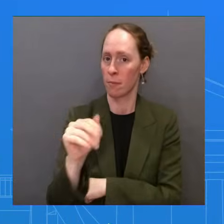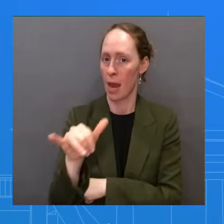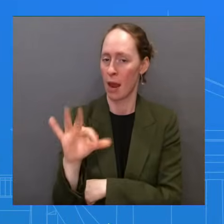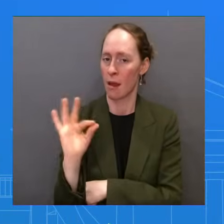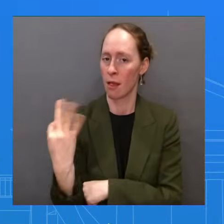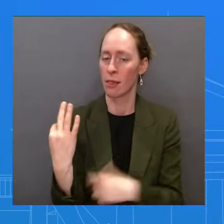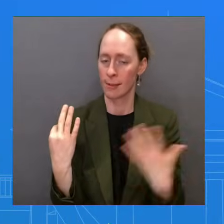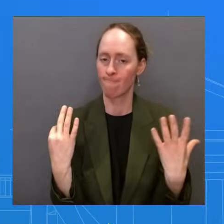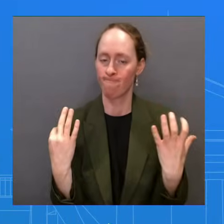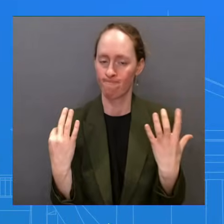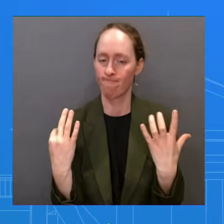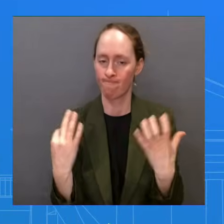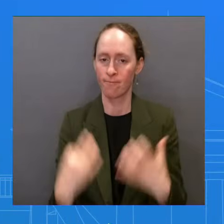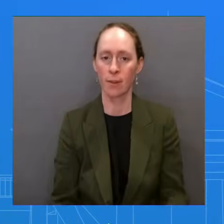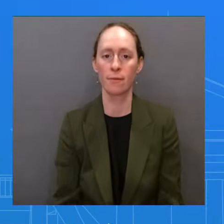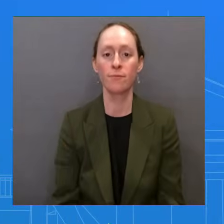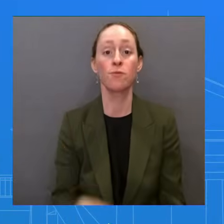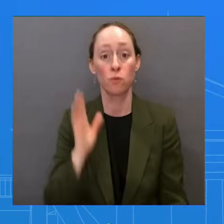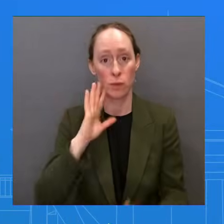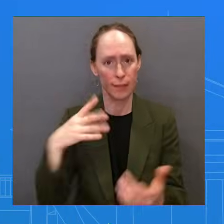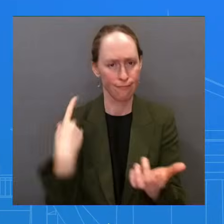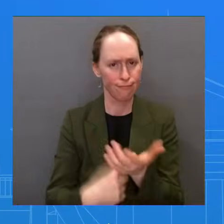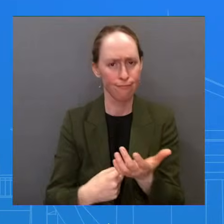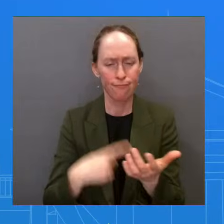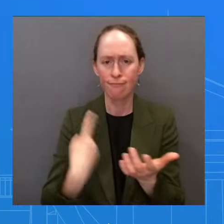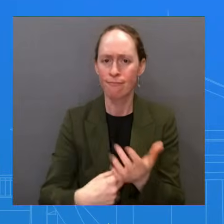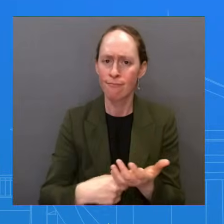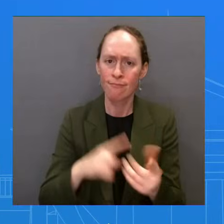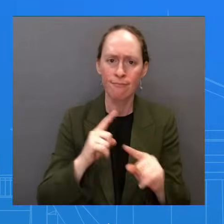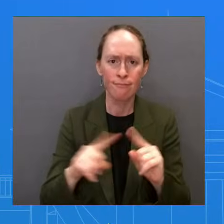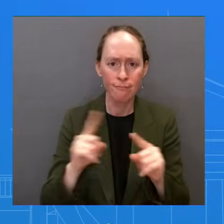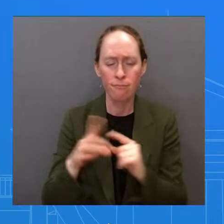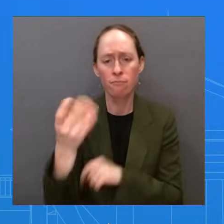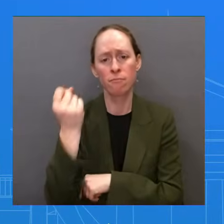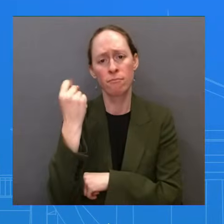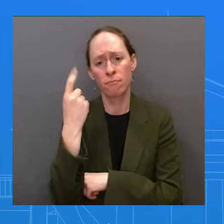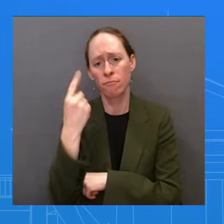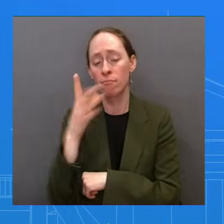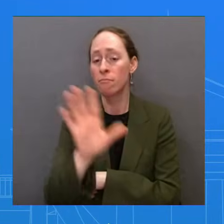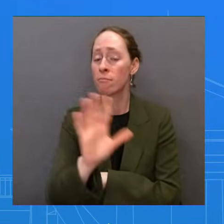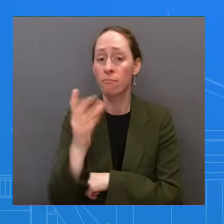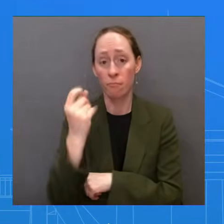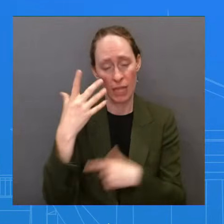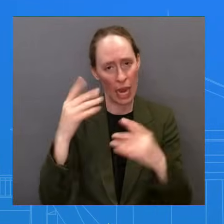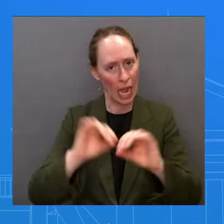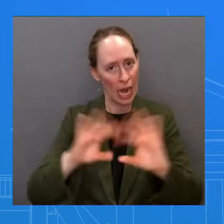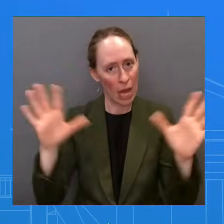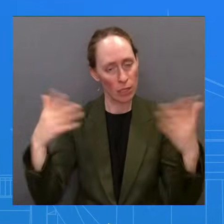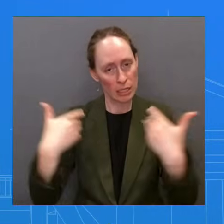In his calls, he was clear: It is Congress's constitutional duty to prevent default. This is not an issue that we will negi- --